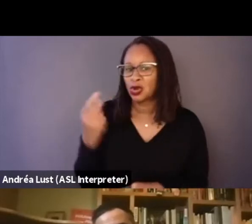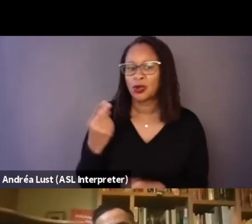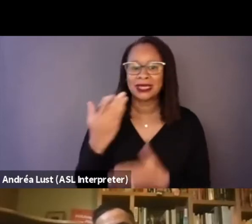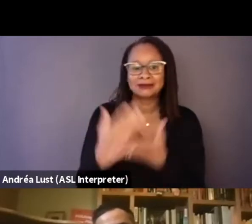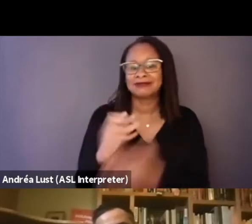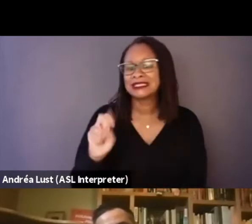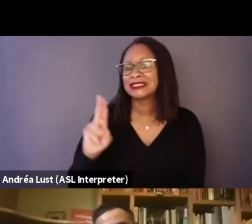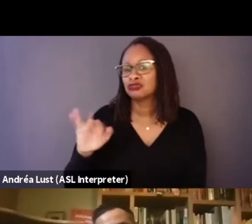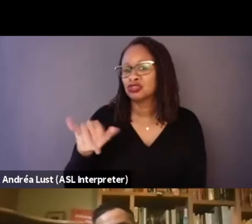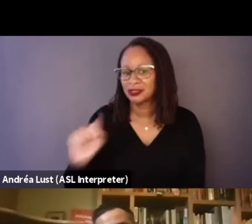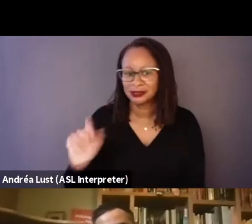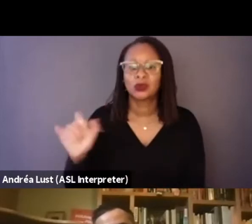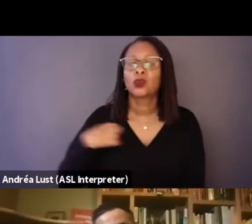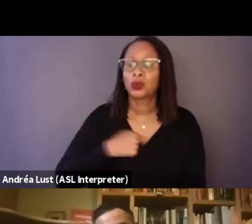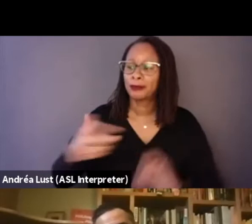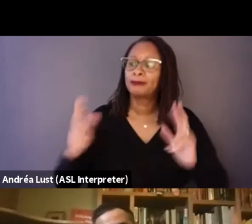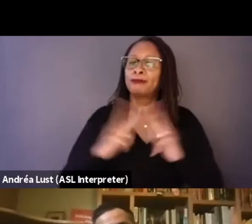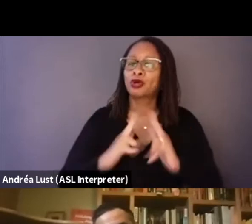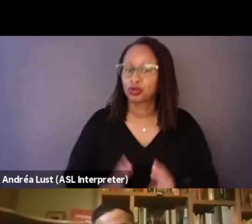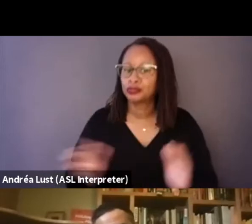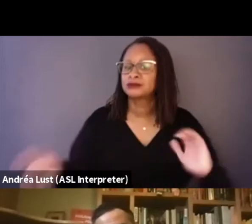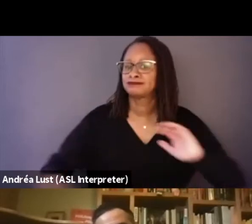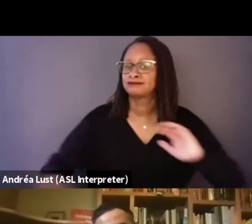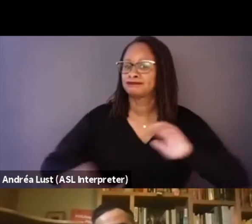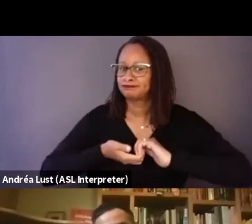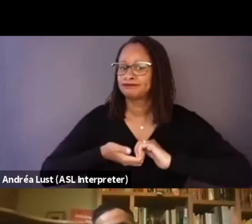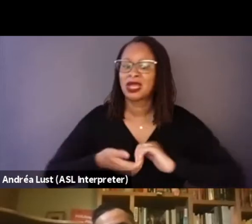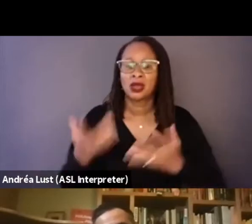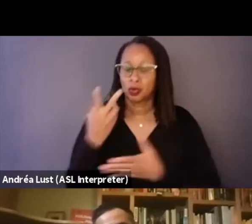that we were partners going into it. So, we're both writers on the project.